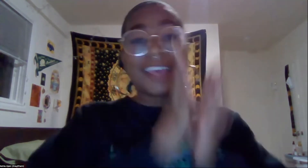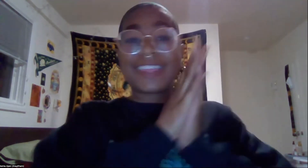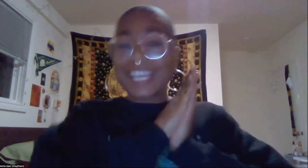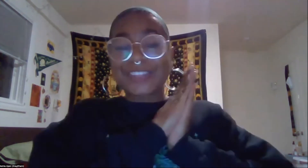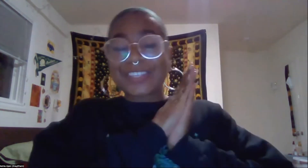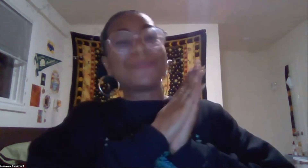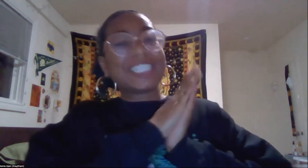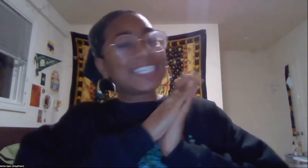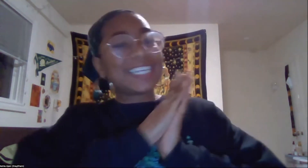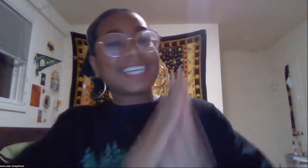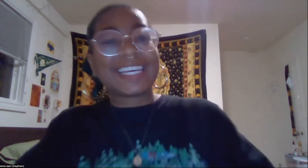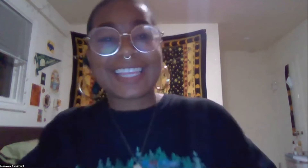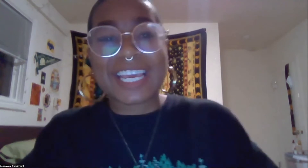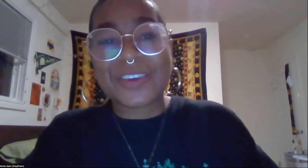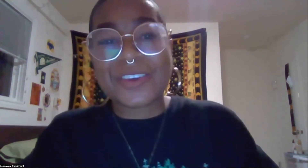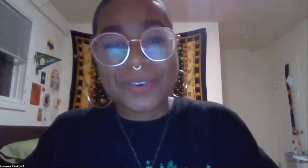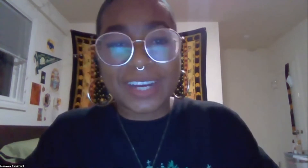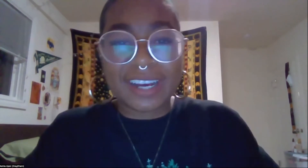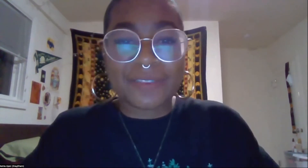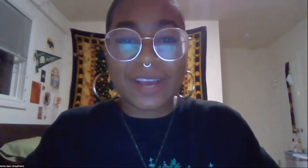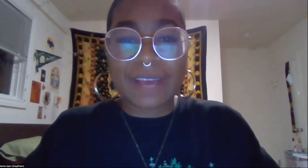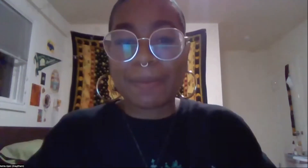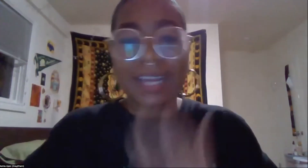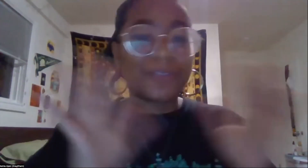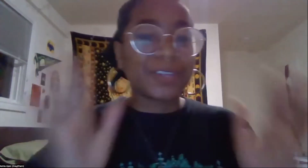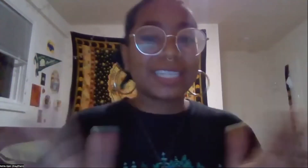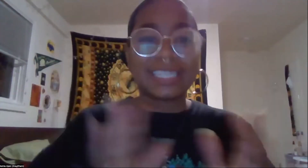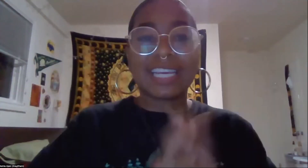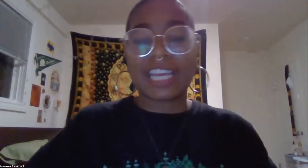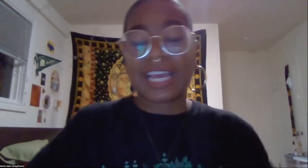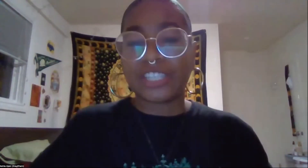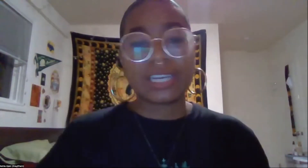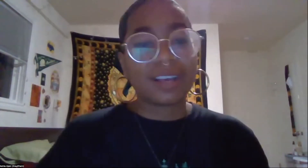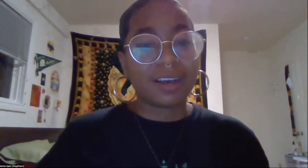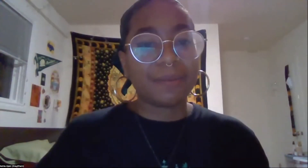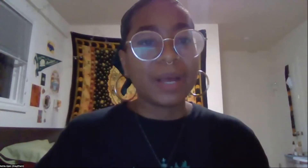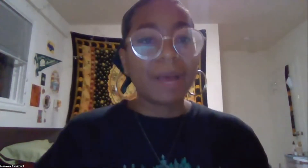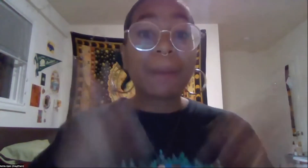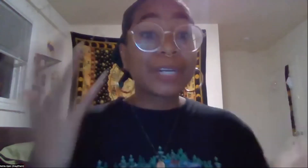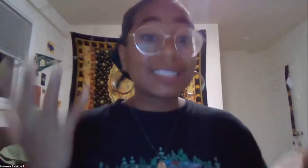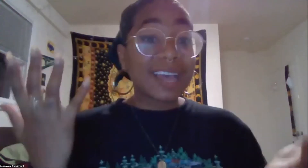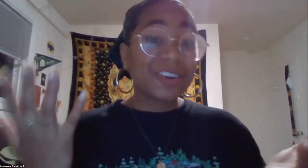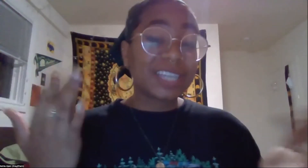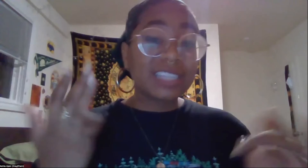Thank you so much C.D. Thank you, everybody for listening, engaging. My book is out next year,